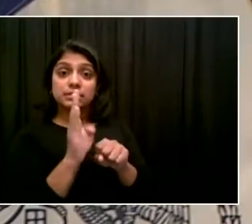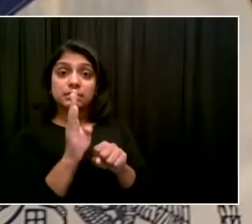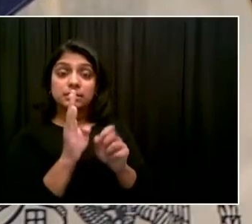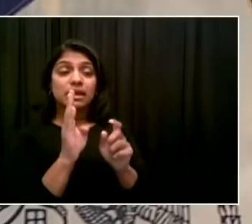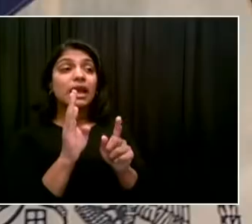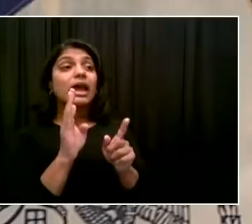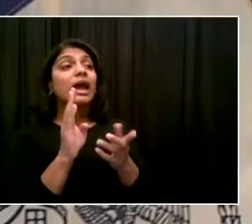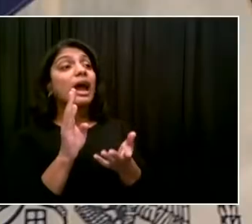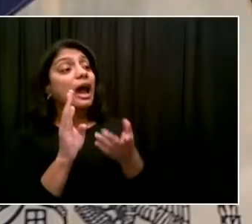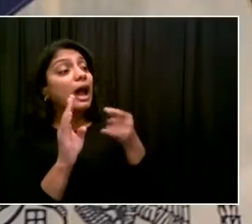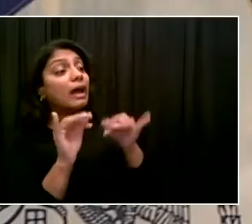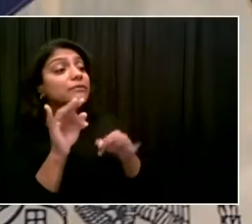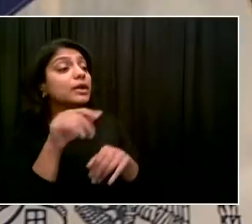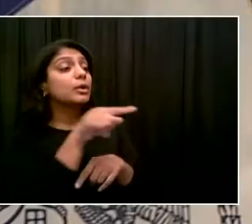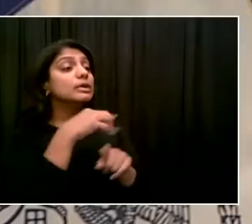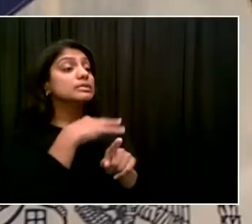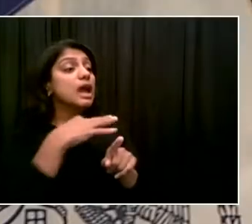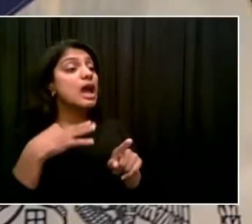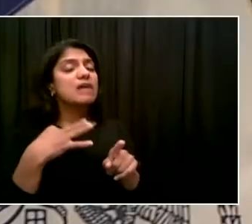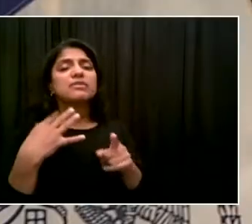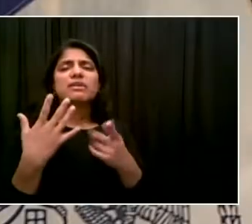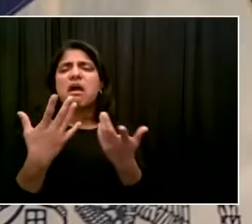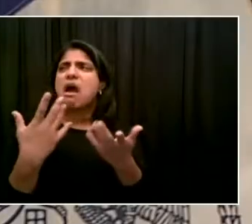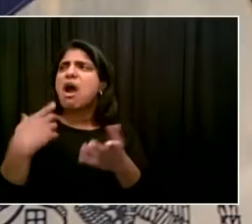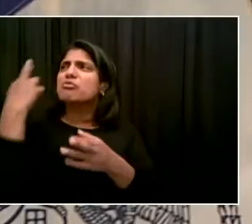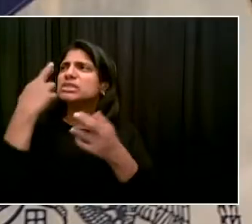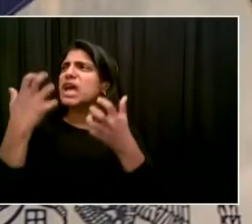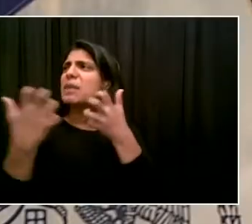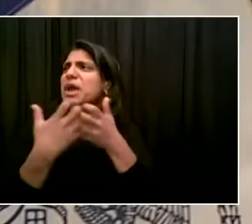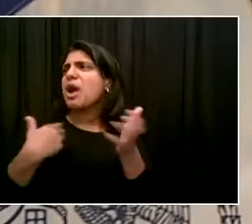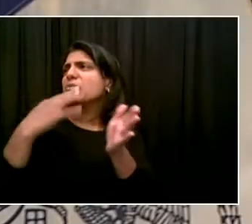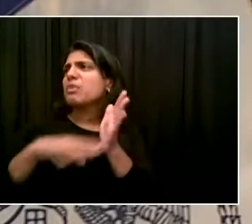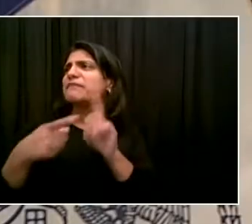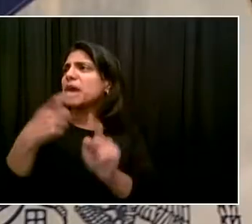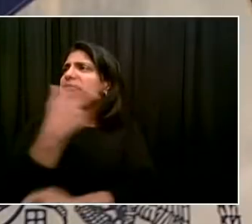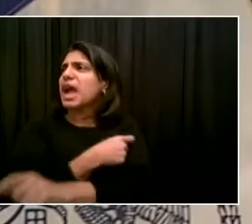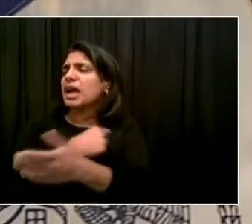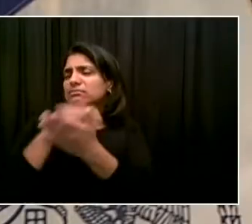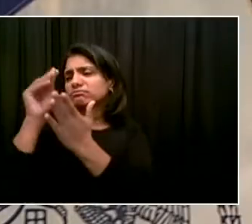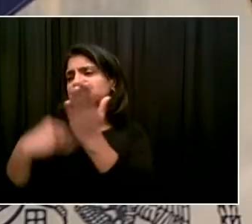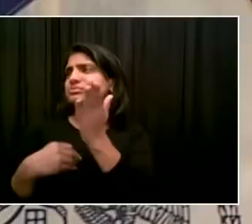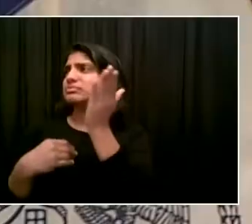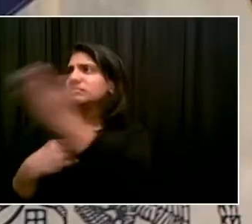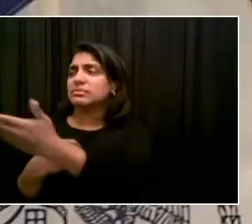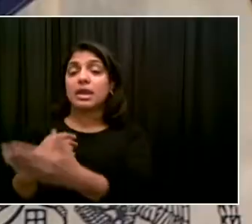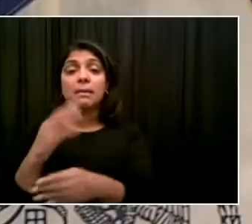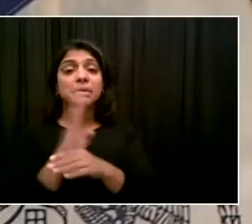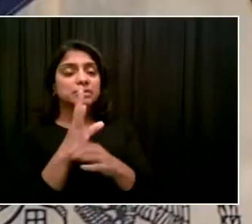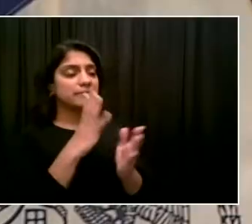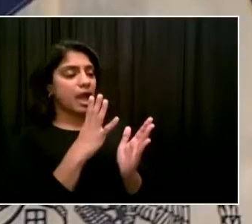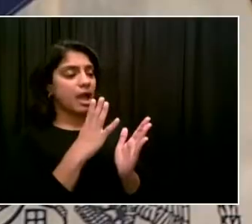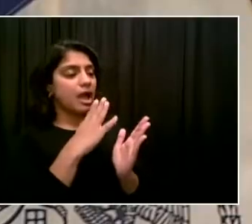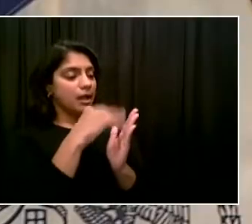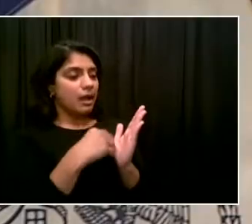EMPLOYERS WON'T HAVE TOO MUCH MOTIVATION TO FIGHT THEIR EMPLOYEES ON THIS GIVEN US A CITYMA NDATE, SOMETHING THEY ARE BEING FORCED TO DO. IT JUST SEEMS LIKE THIS IS A